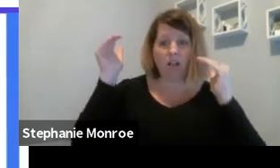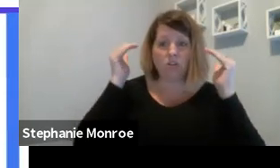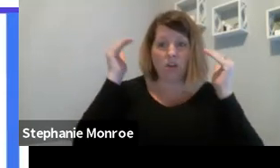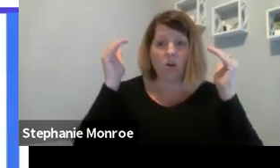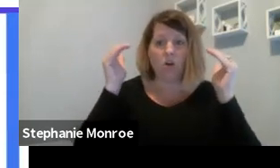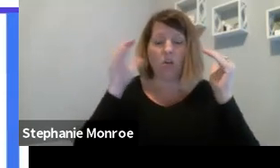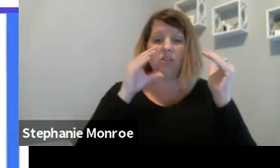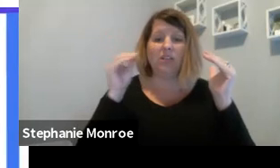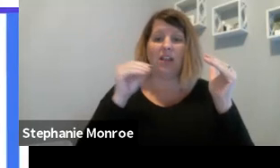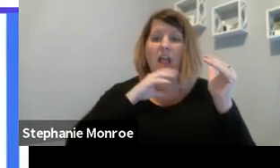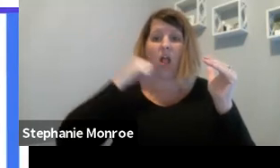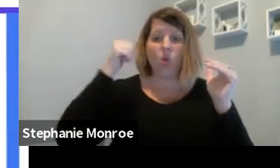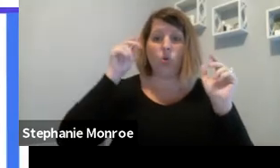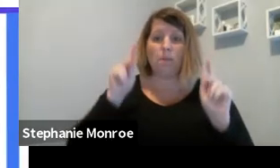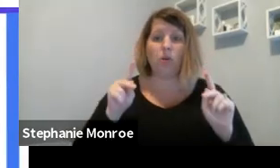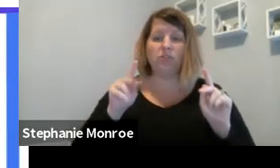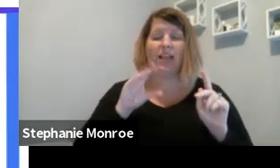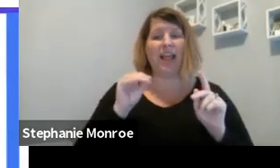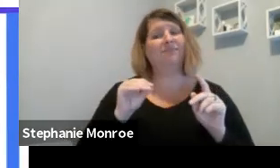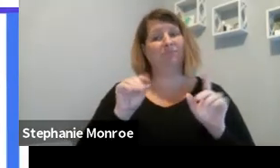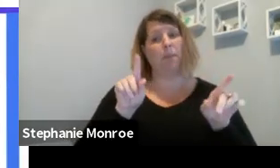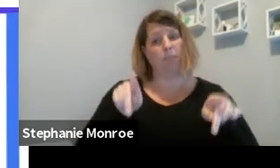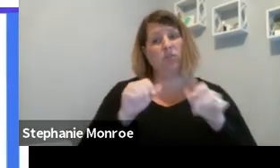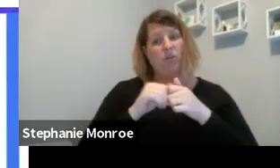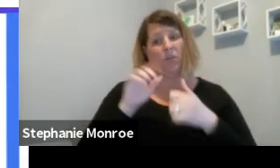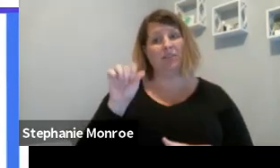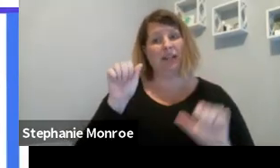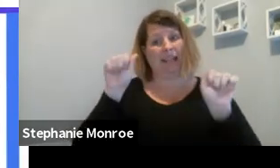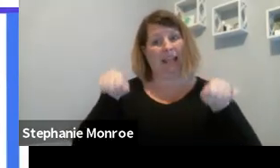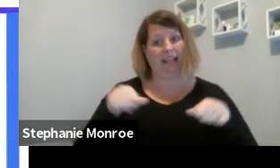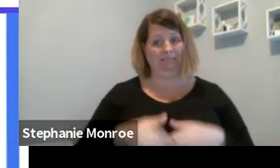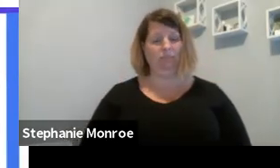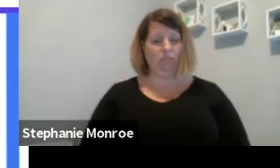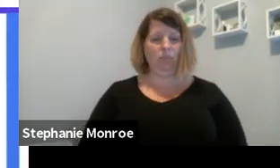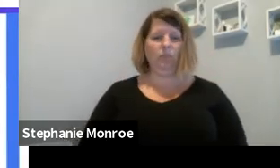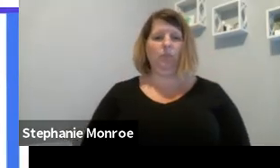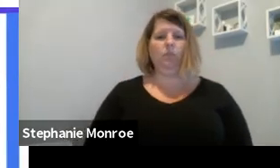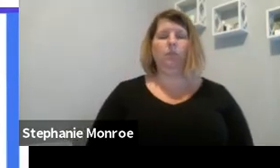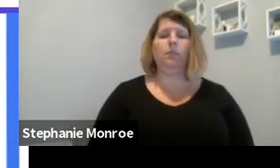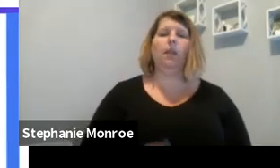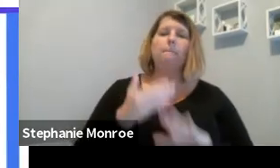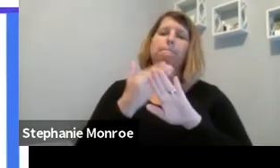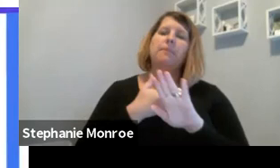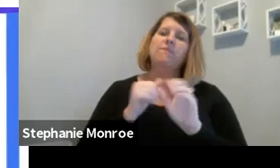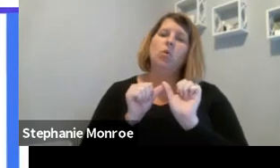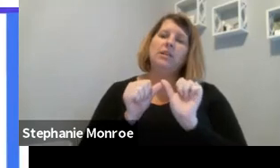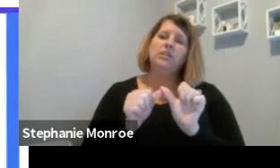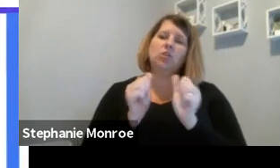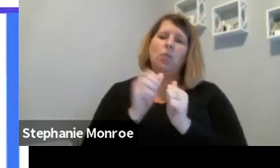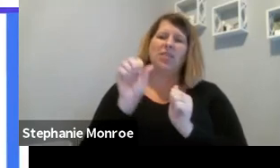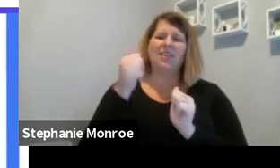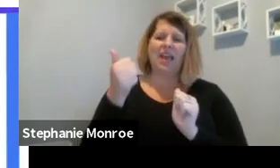an elder, and even a person with disabilities. Before I continue with the other statistics,